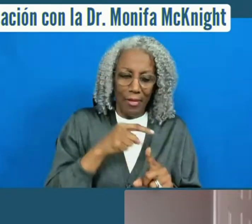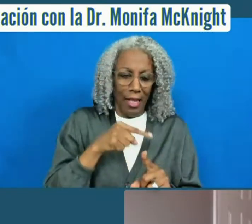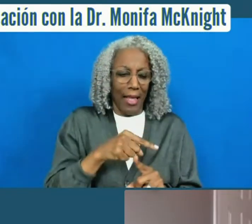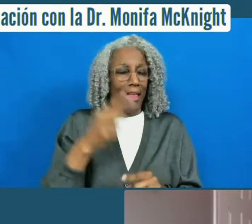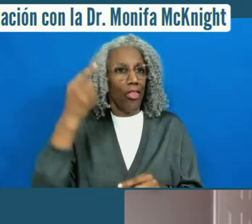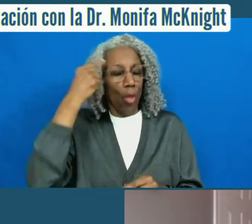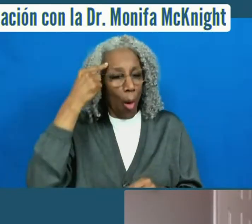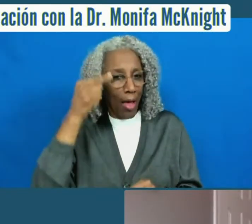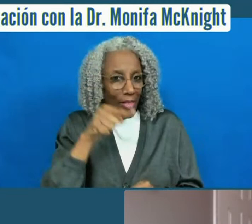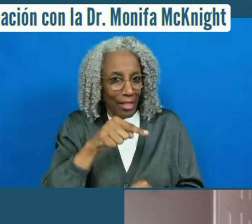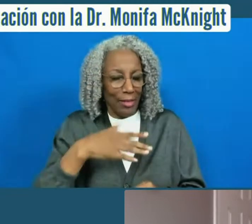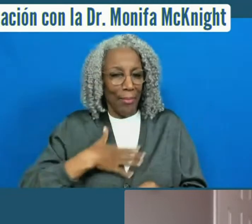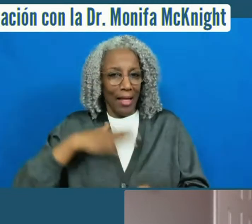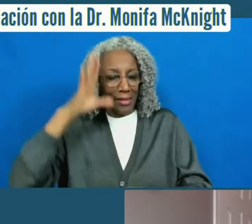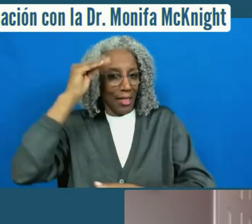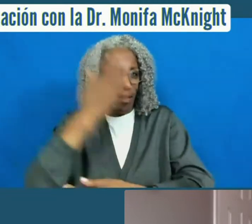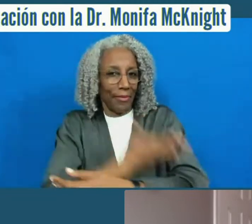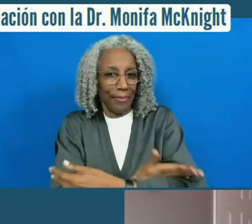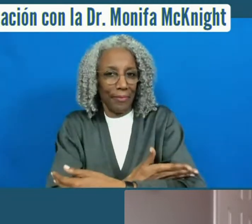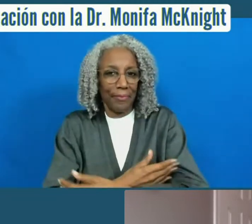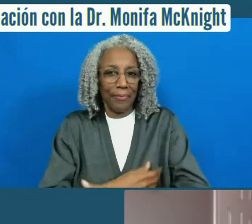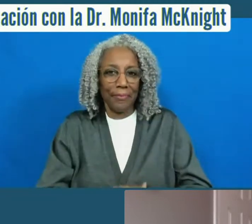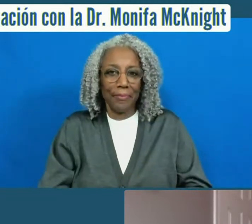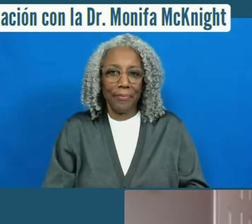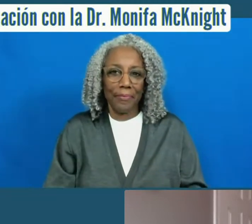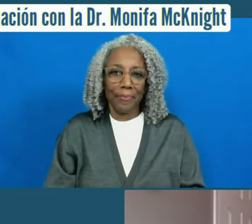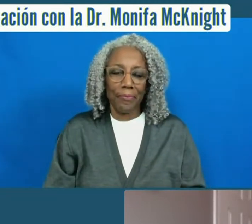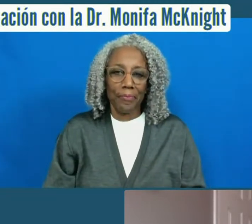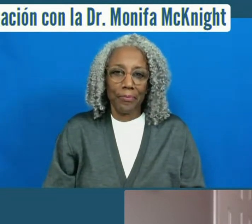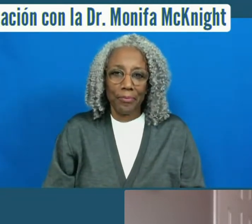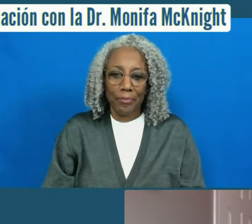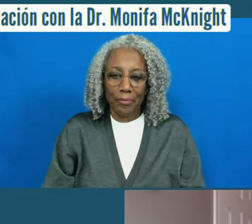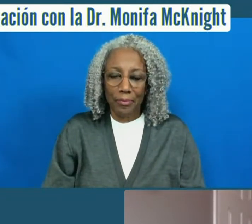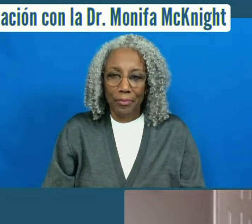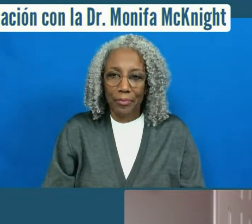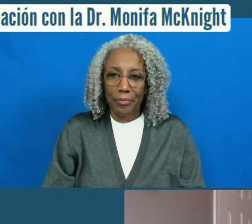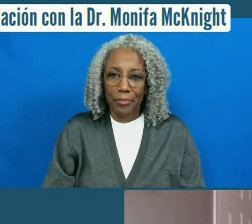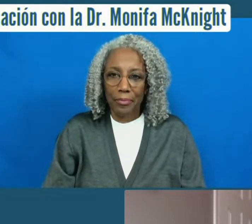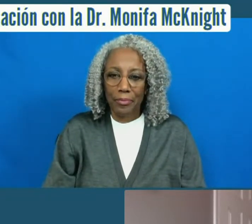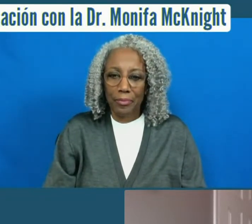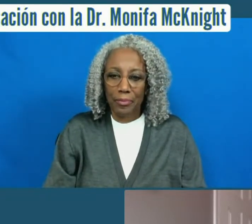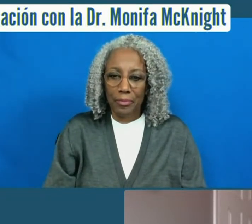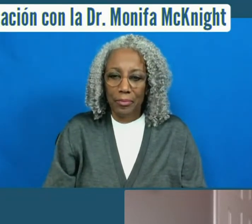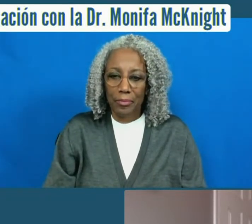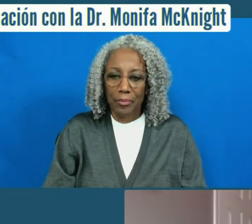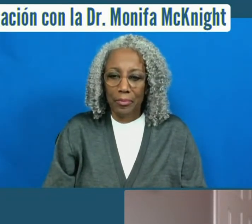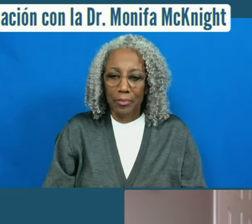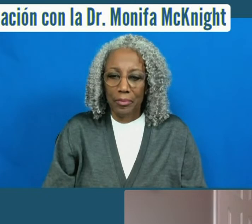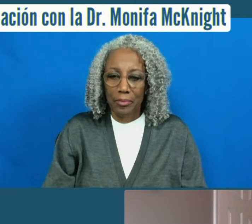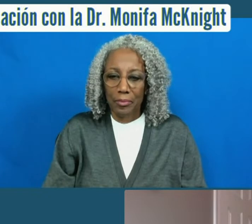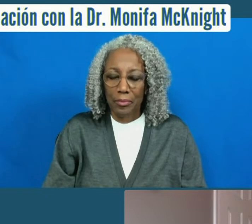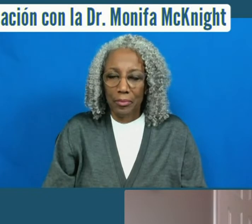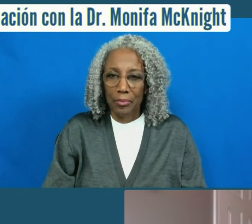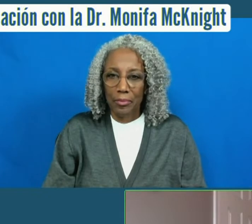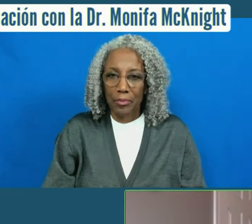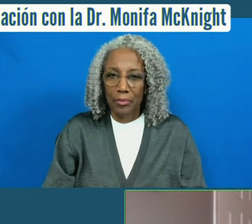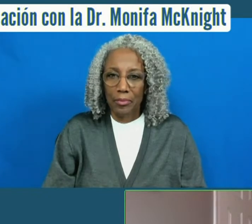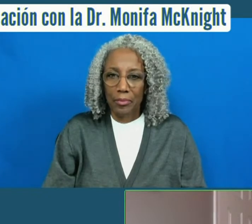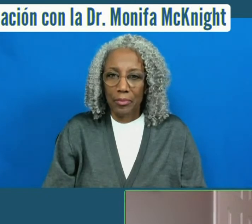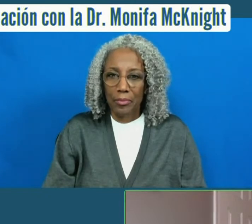son. Beaubienupremacy like